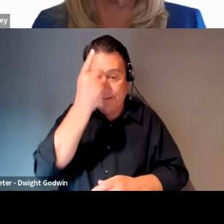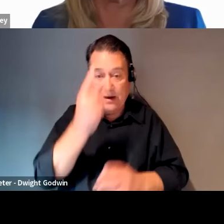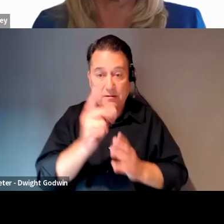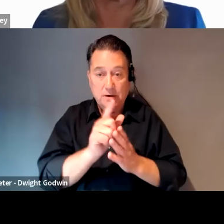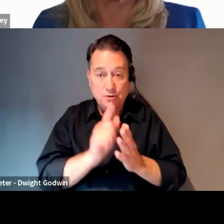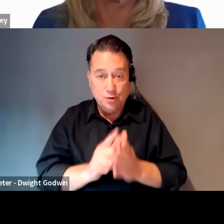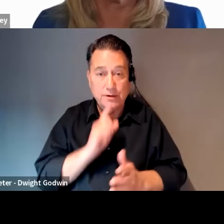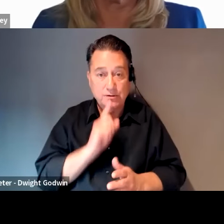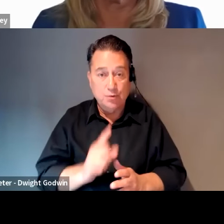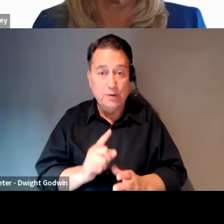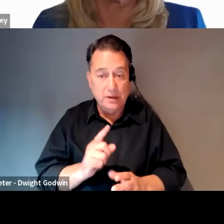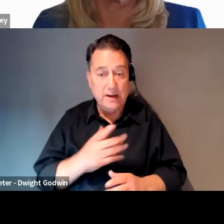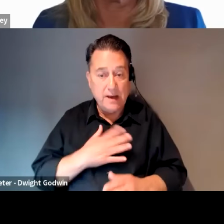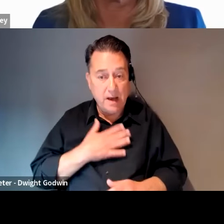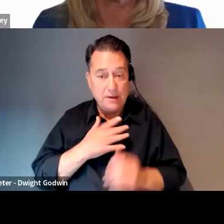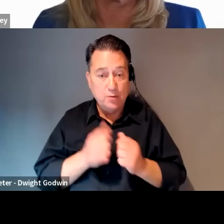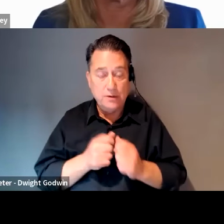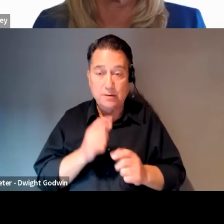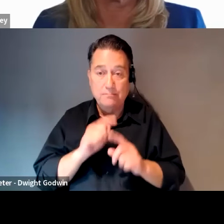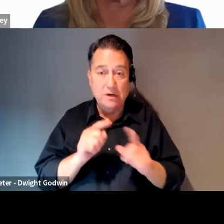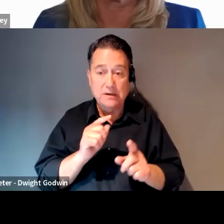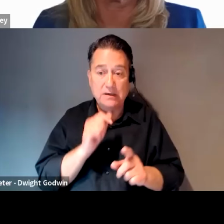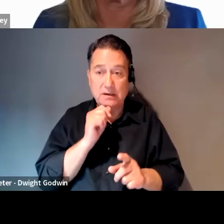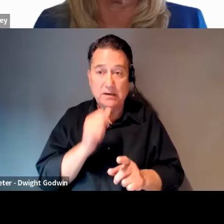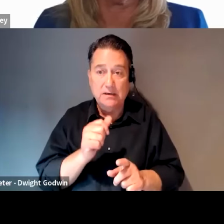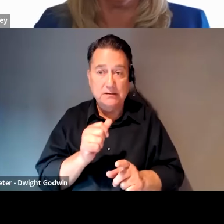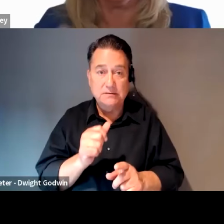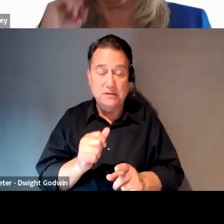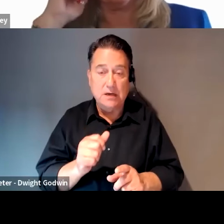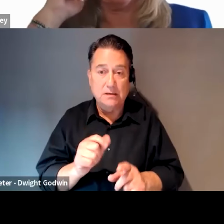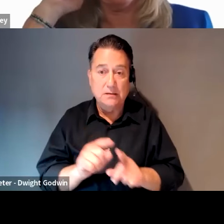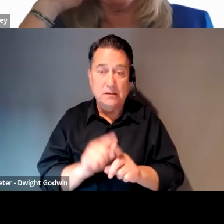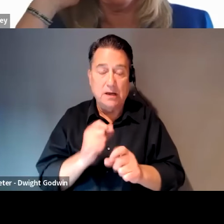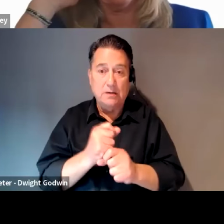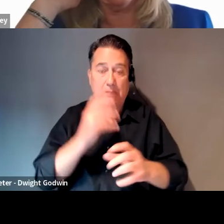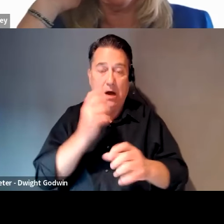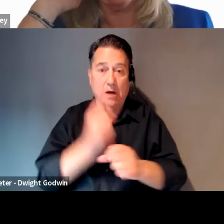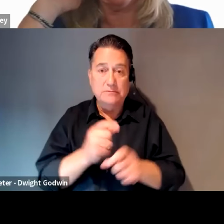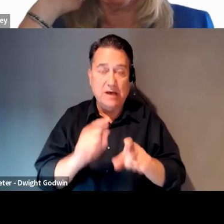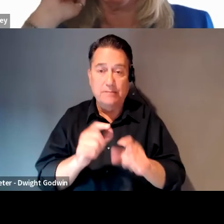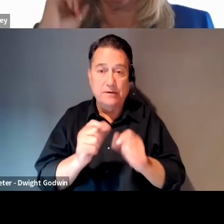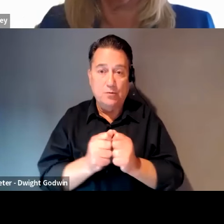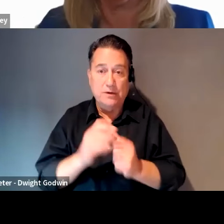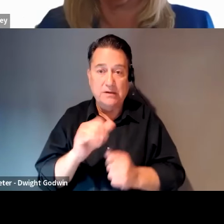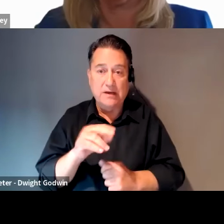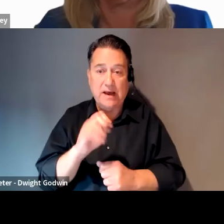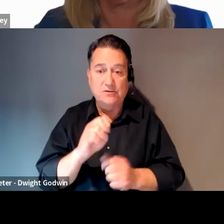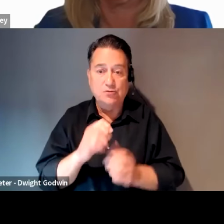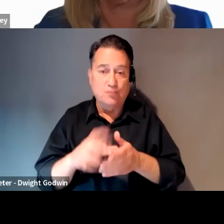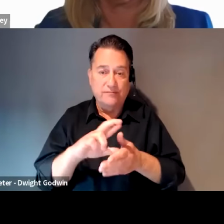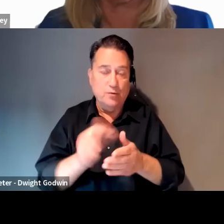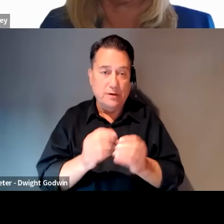but it's not incoming shells anymore when it comes to case review. Yeah, that's great, Judge.